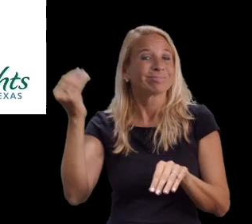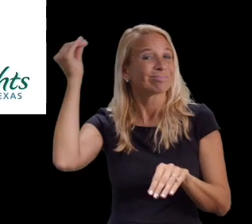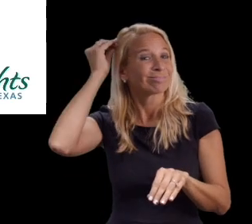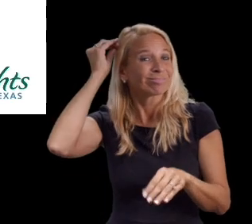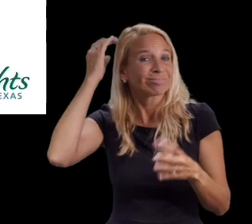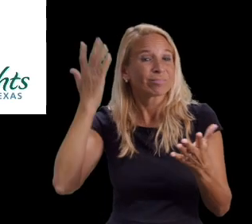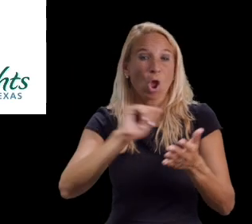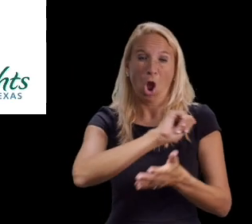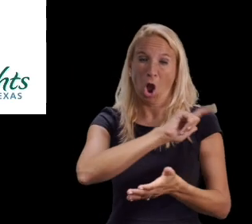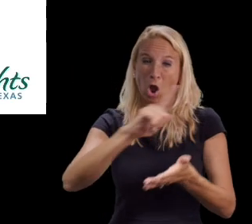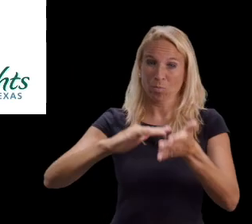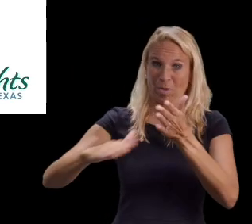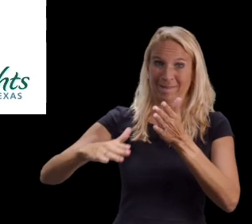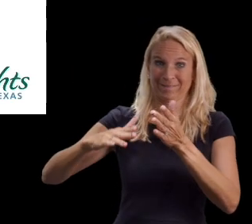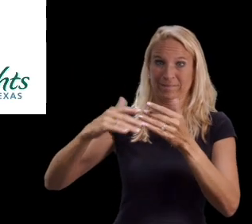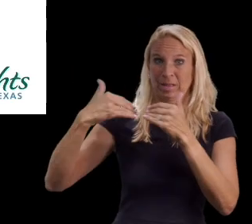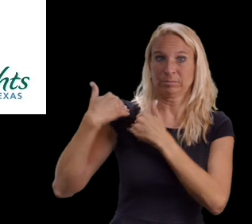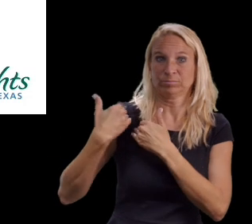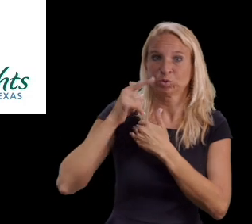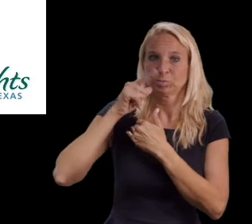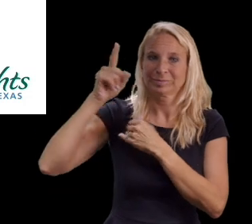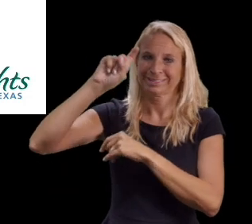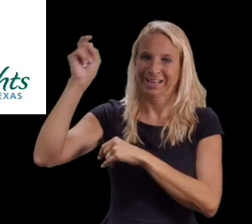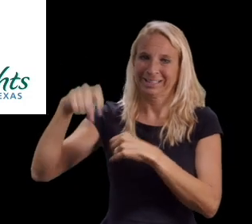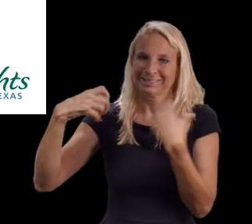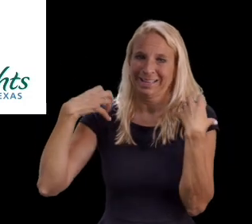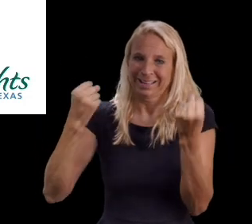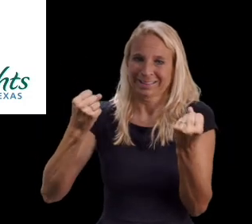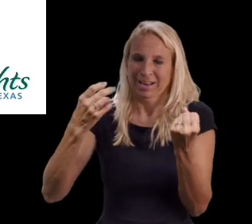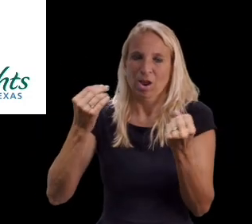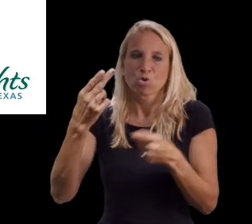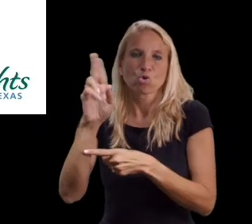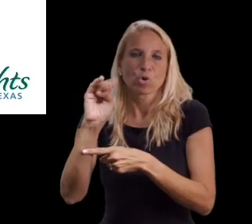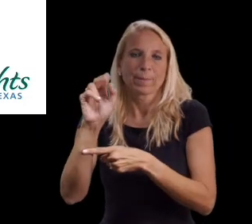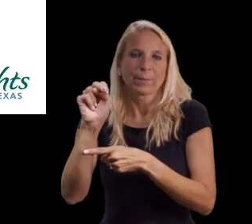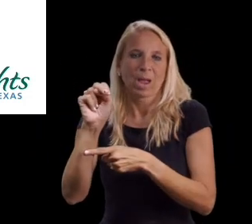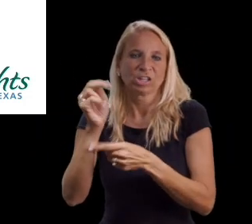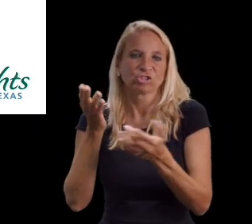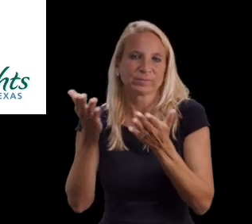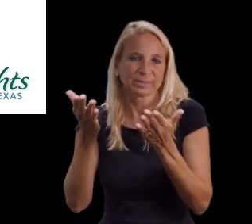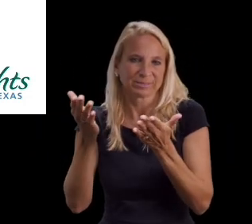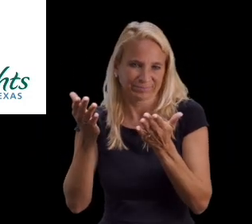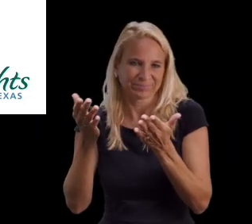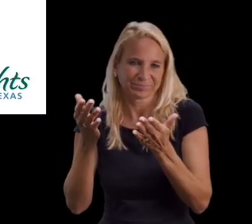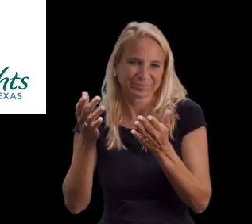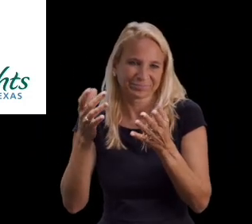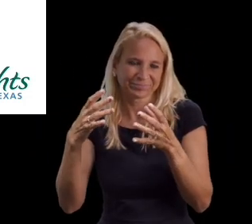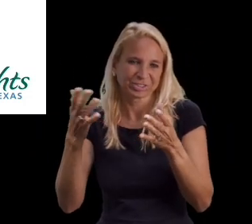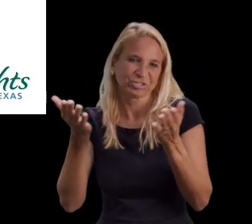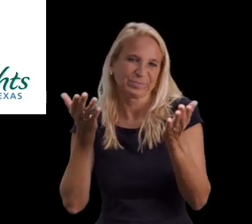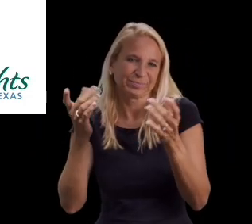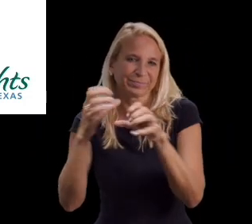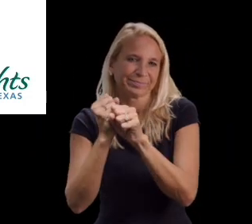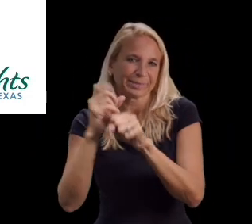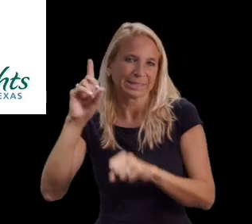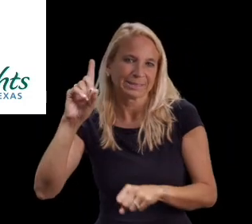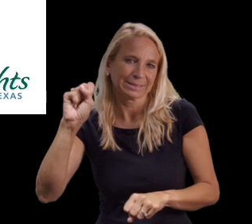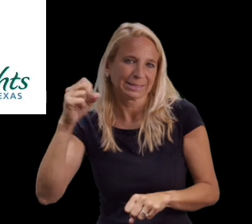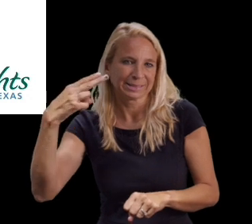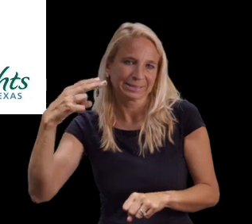All waivers are managed by Texas Health and Human Services Commission, and the Department of State Health Services or DSHS.